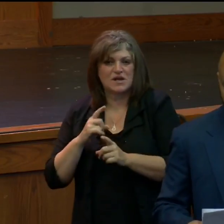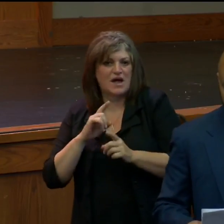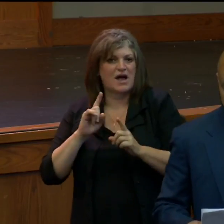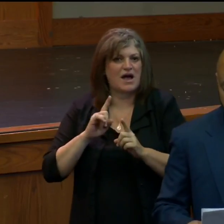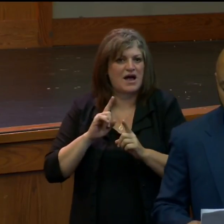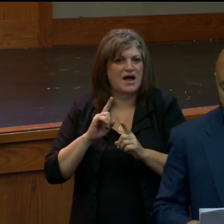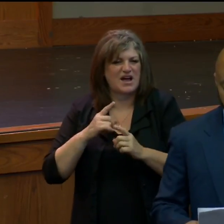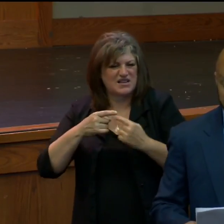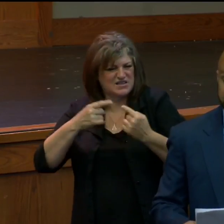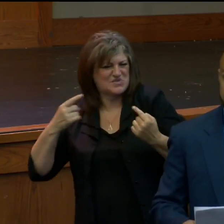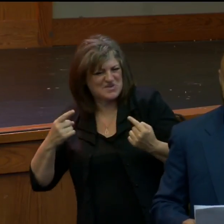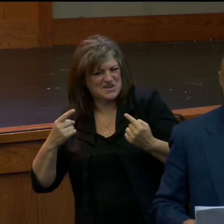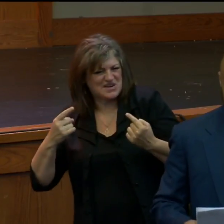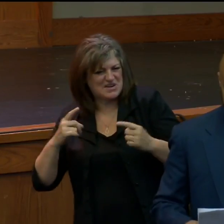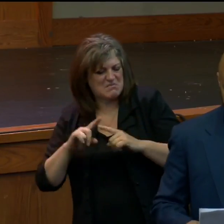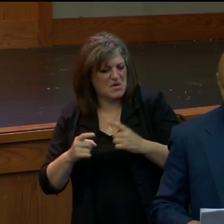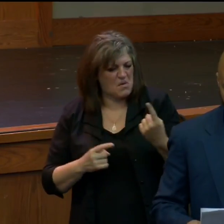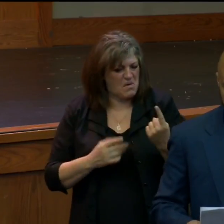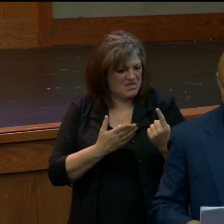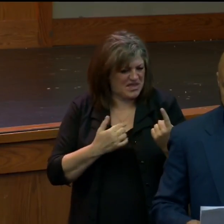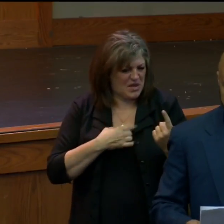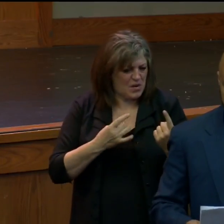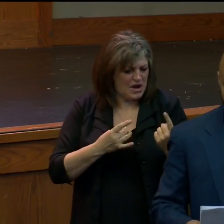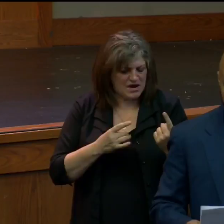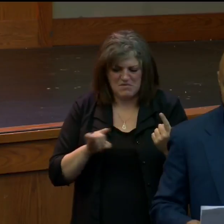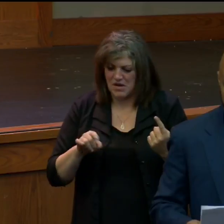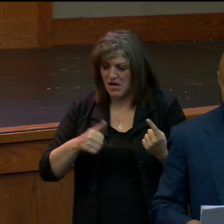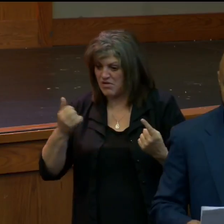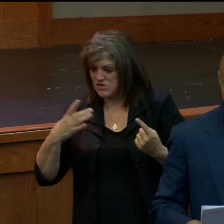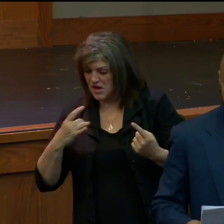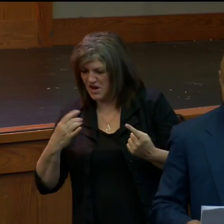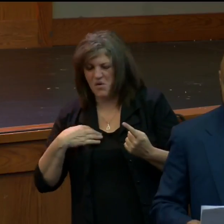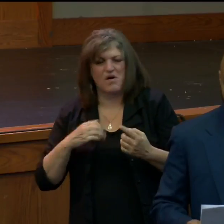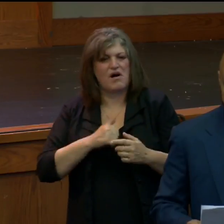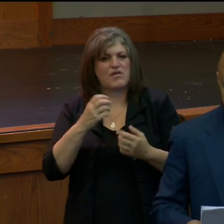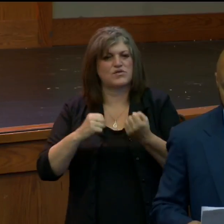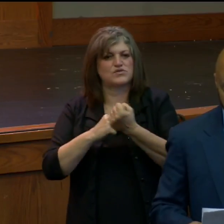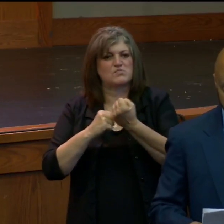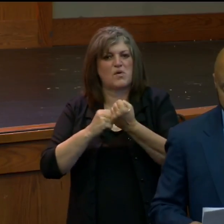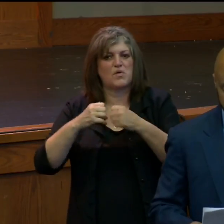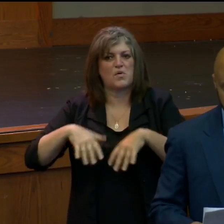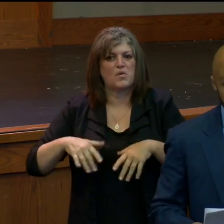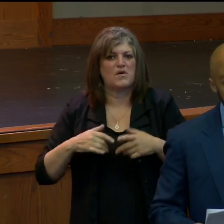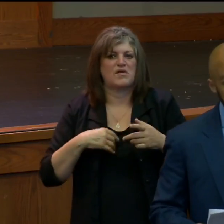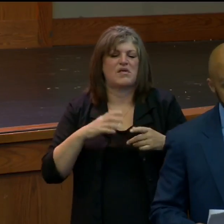STRONGLY WITH A SINGLE PROVISION OR A HIGHLY PARTISAN CONGRESS.